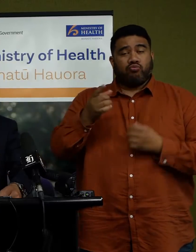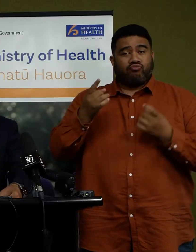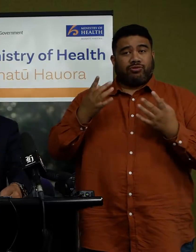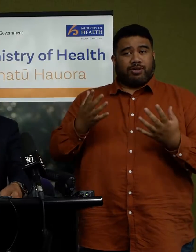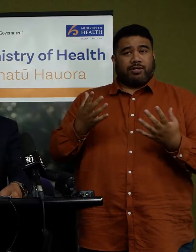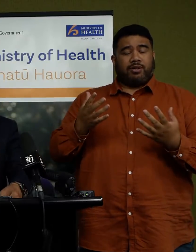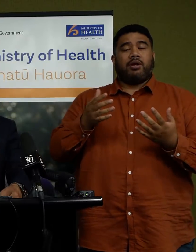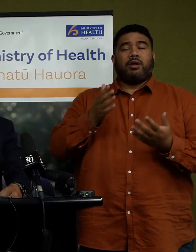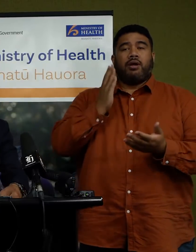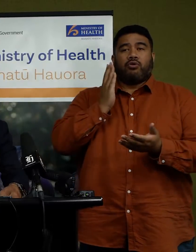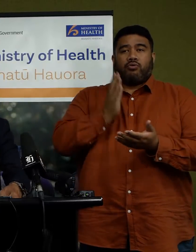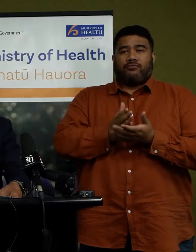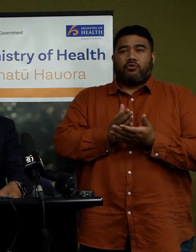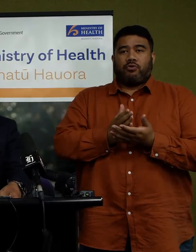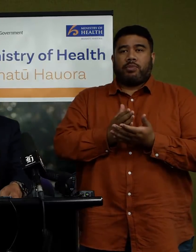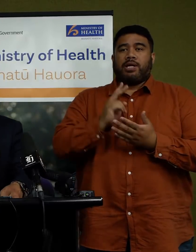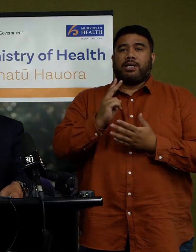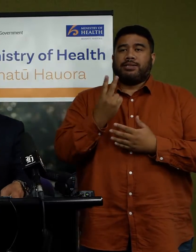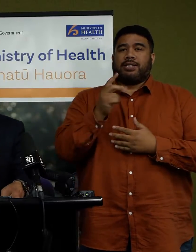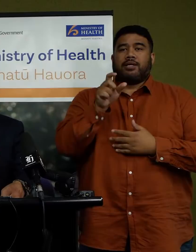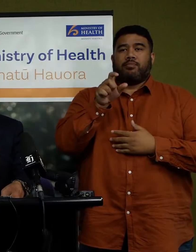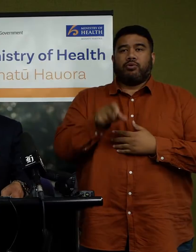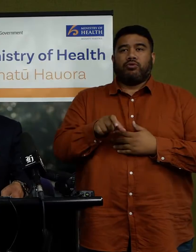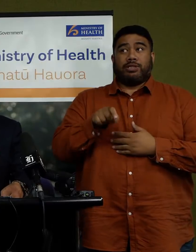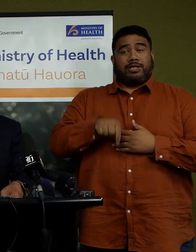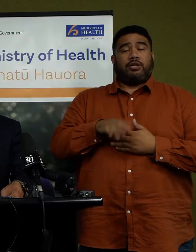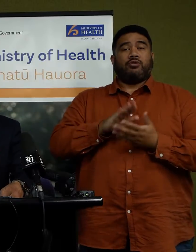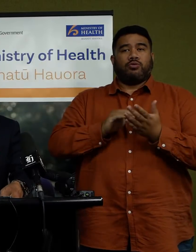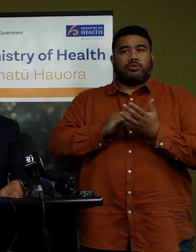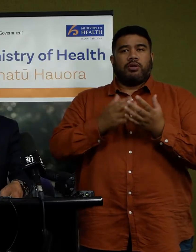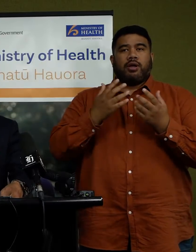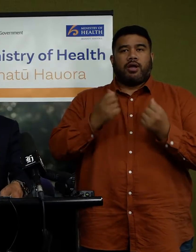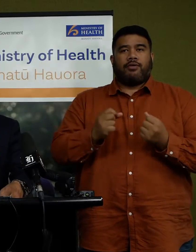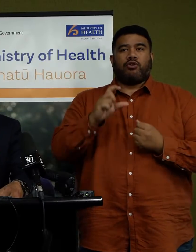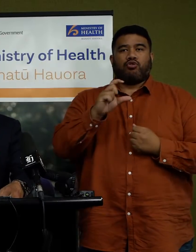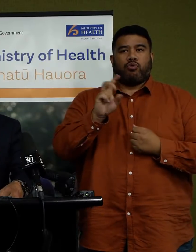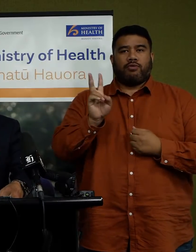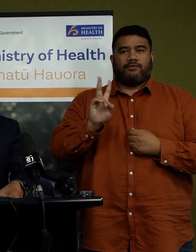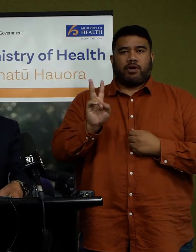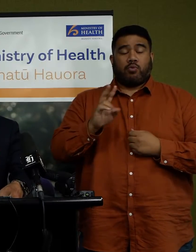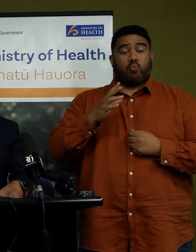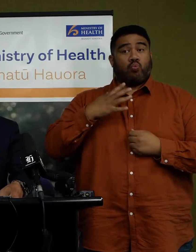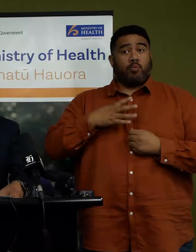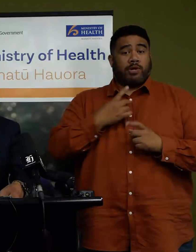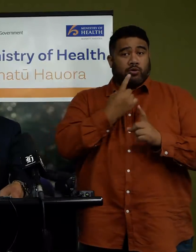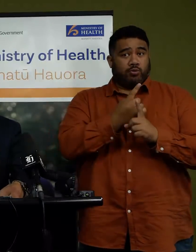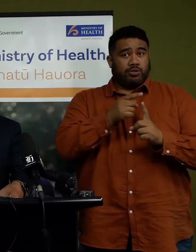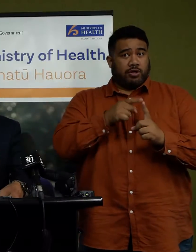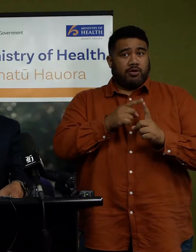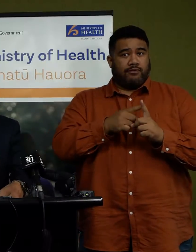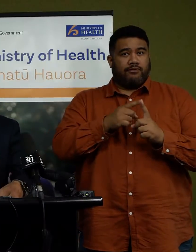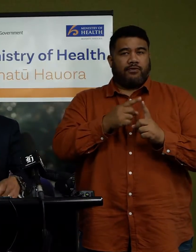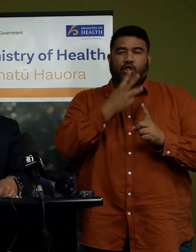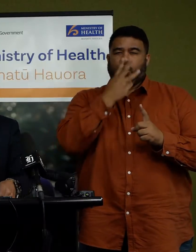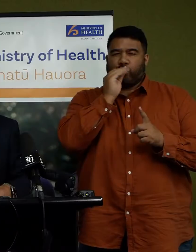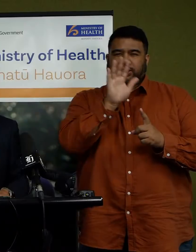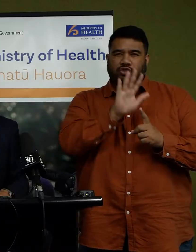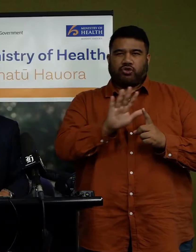is confirmed in a New Zealand citizen. This is a woman in her 30s recently returned to Auckland